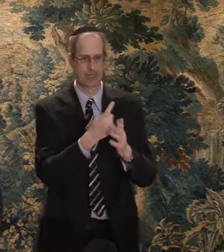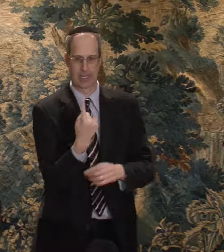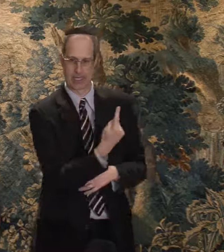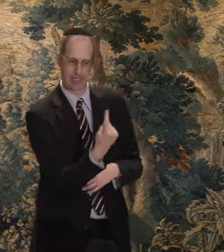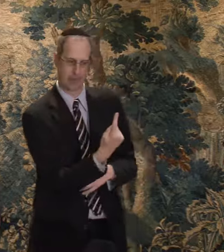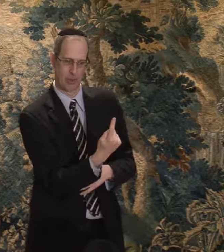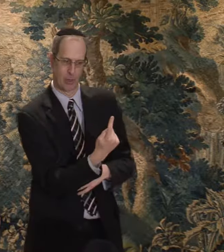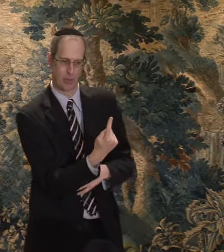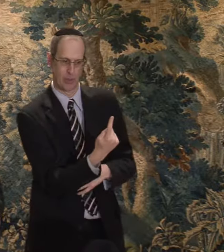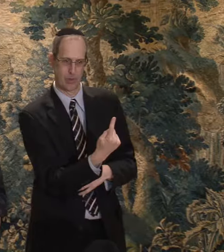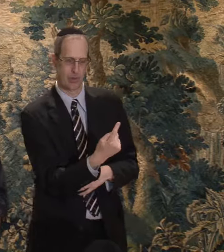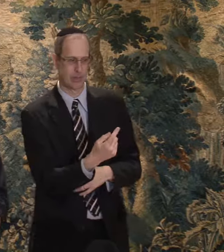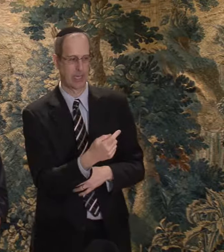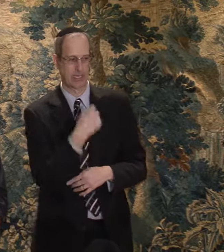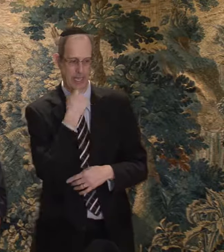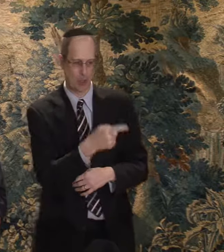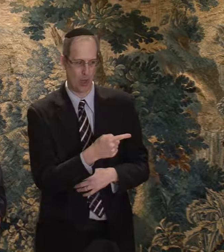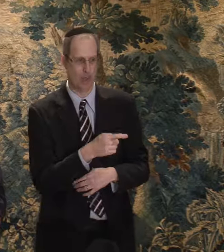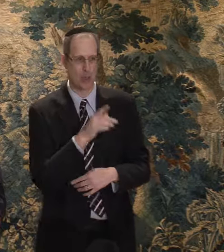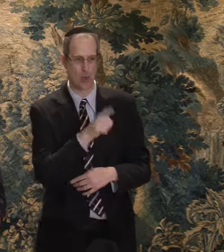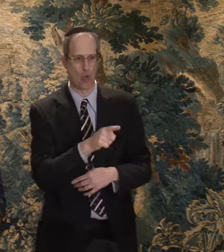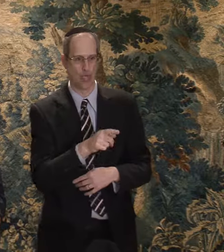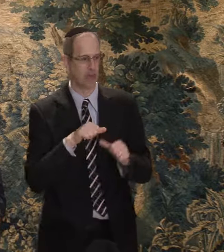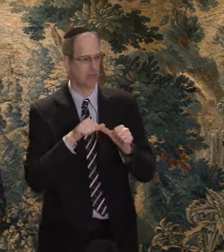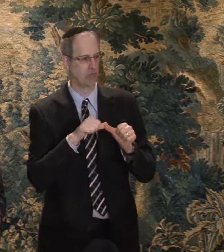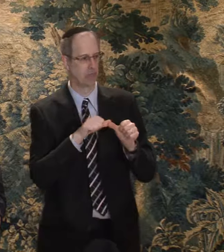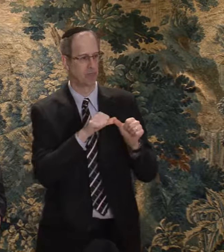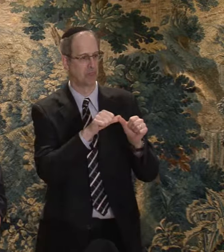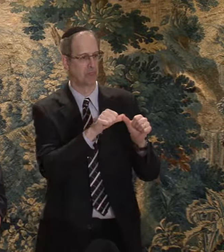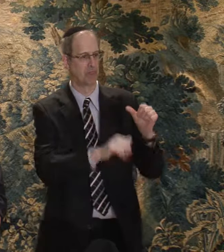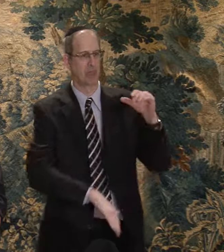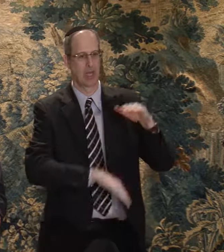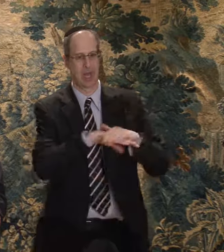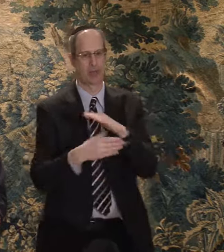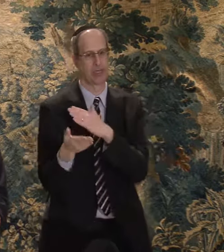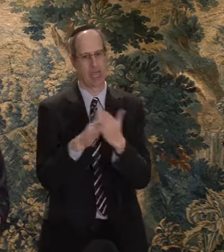they told him that he's gonna rot there until he dies and they took away his